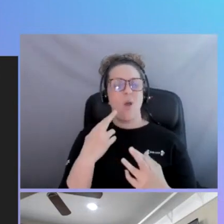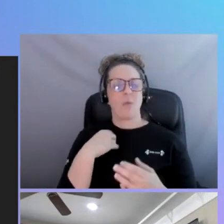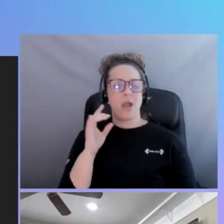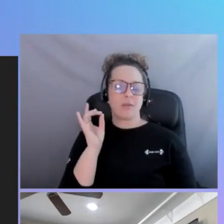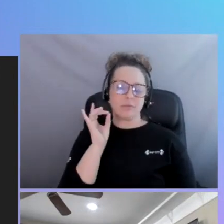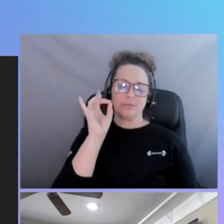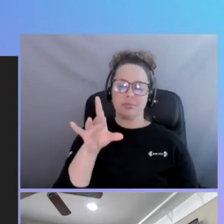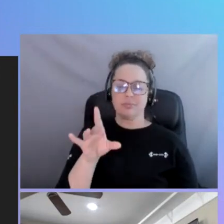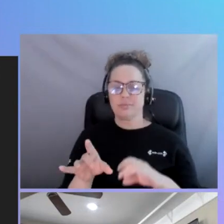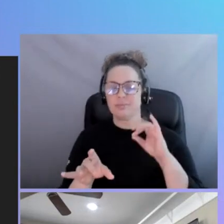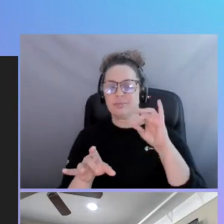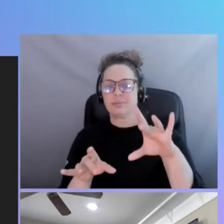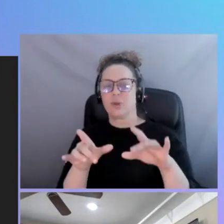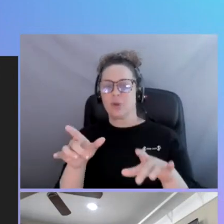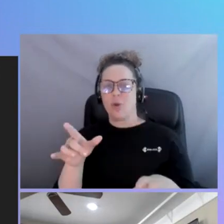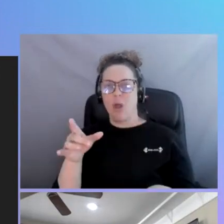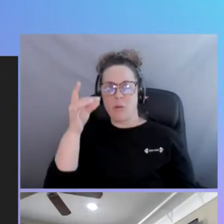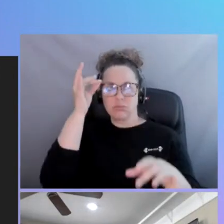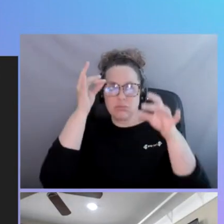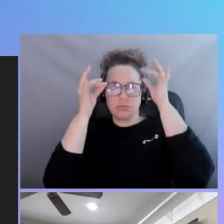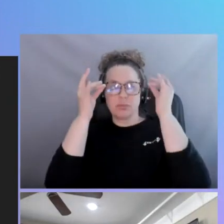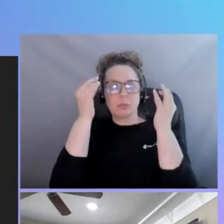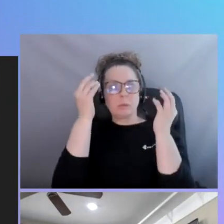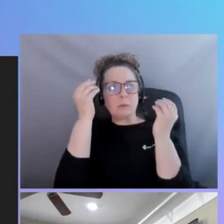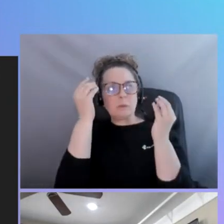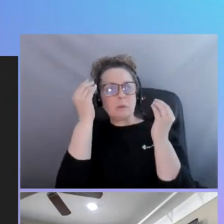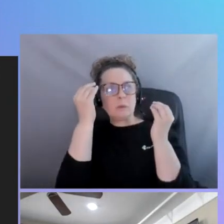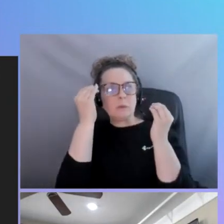hope it's generated some questions because I'm excited to